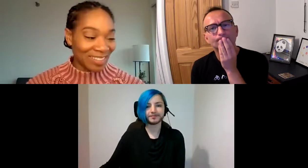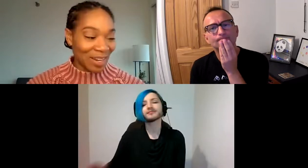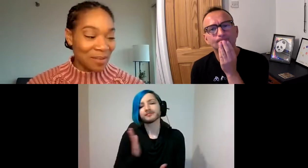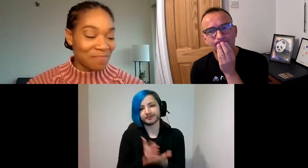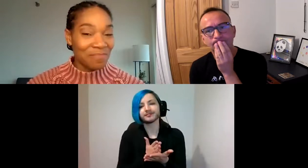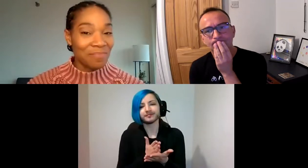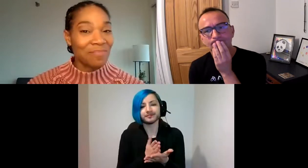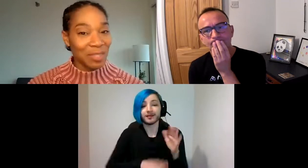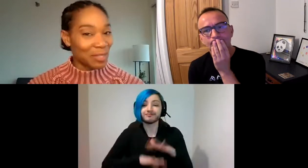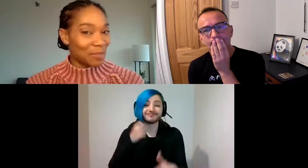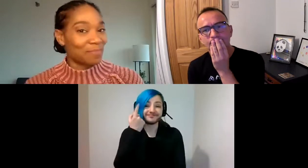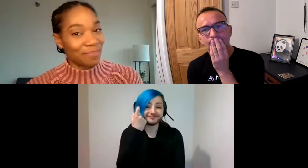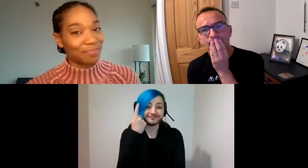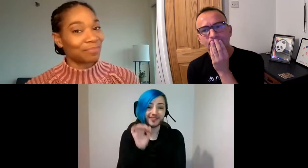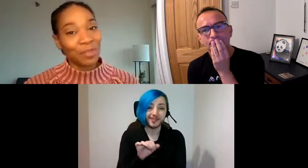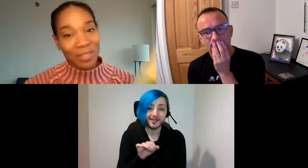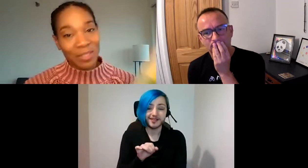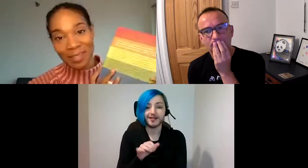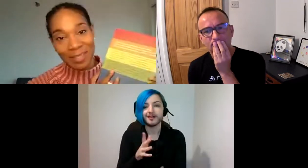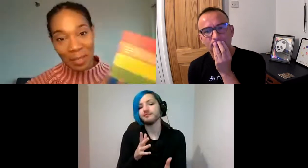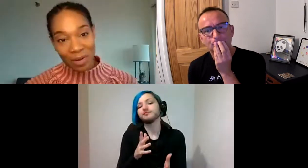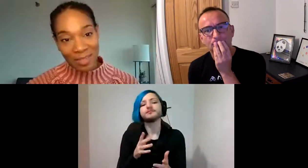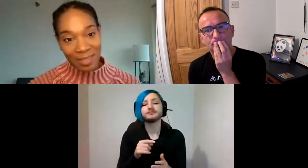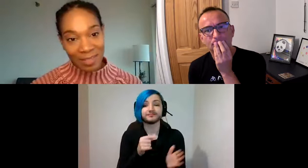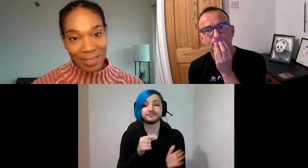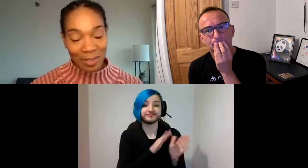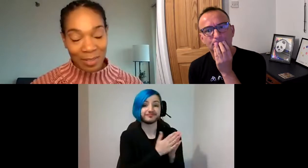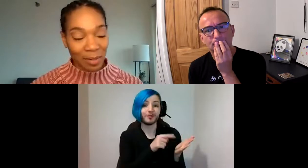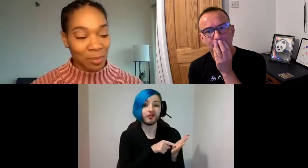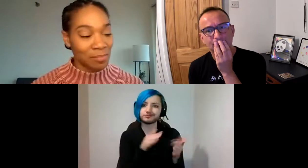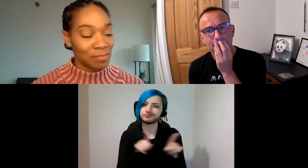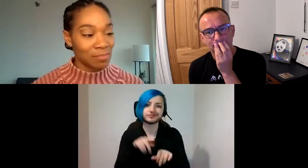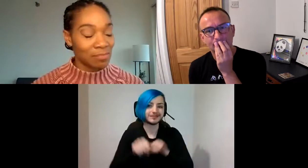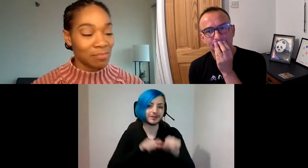you in funding as much as I can, so I think that is